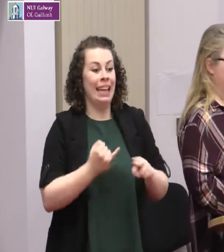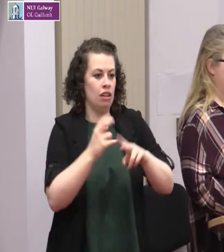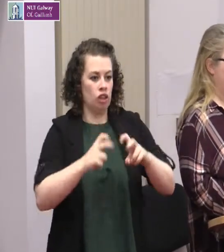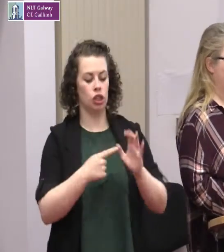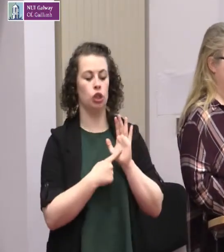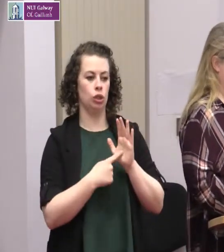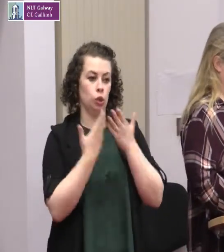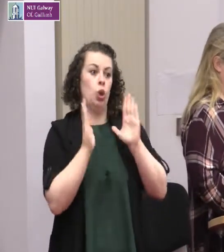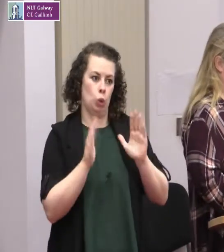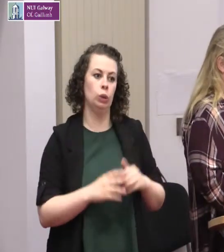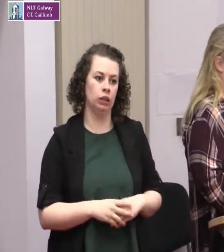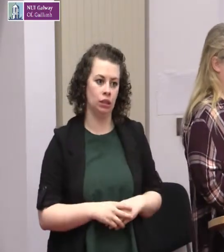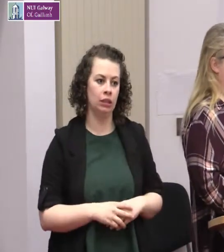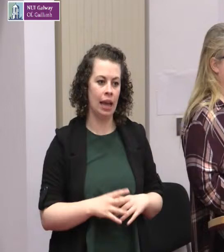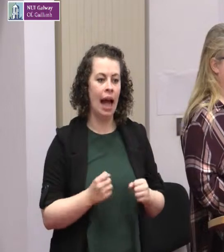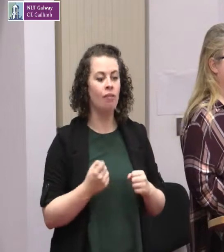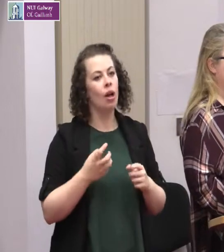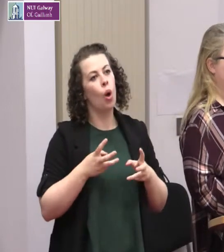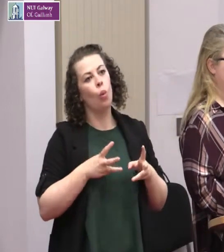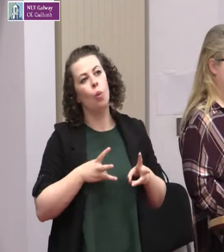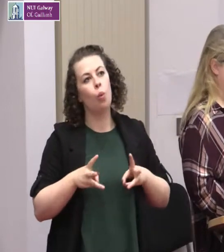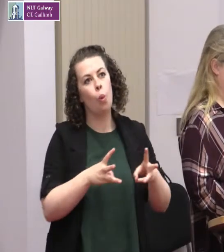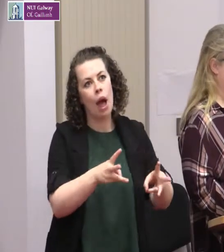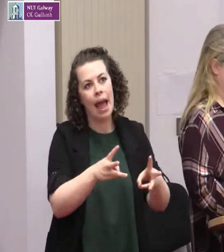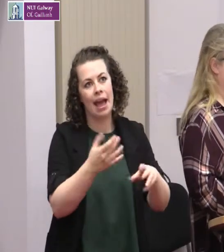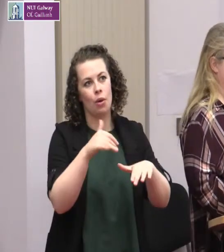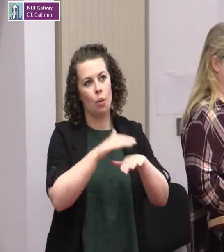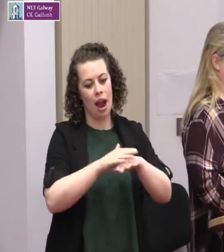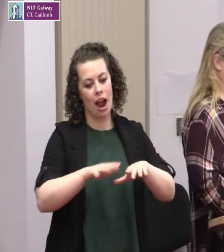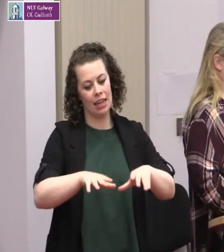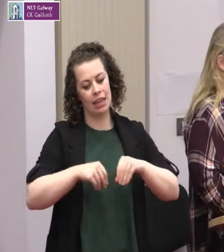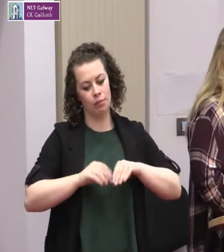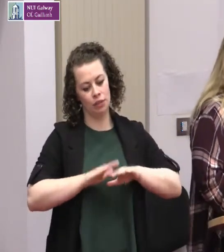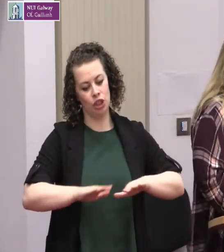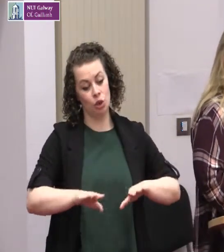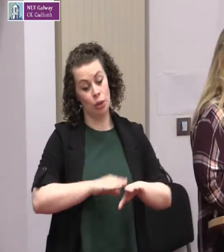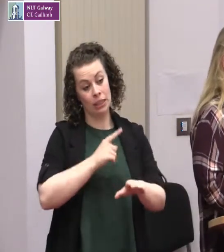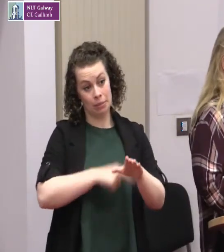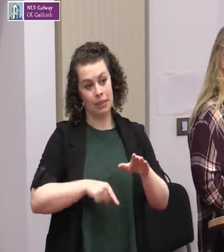There is a particular way in which adopted children with disabilities are dealt with